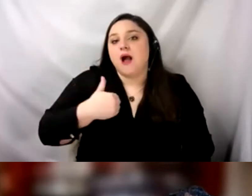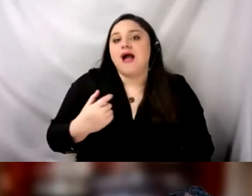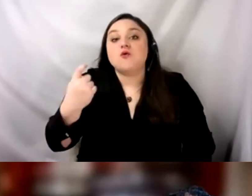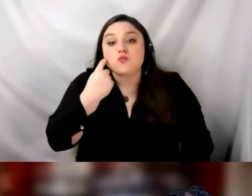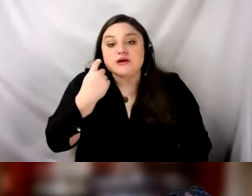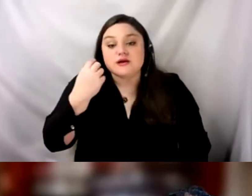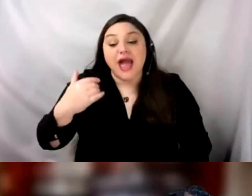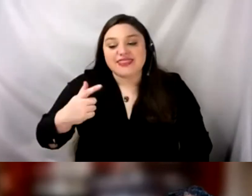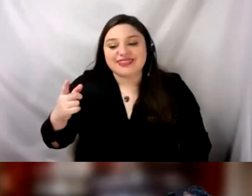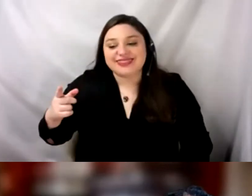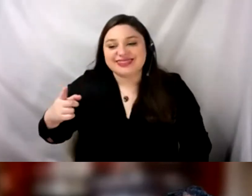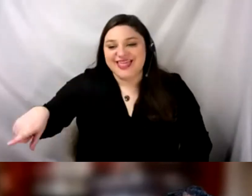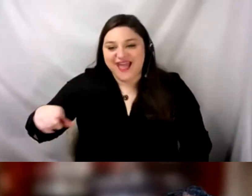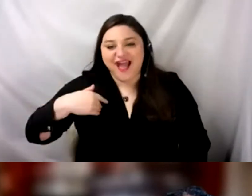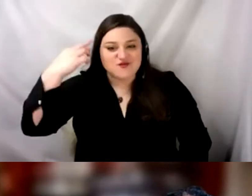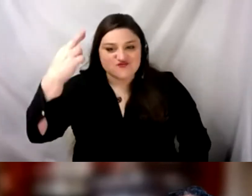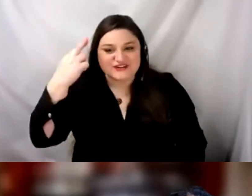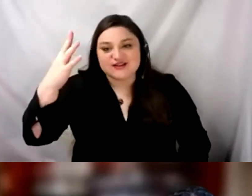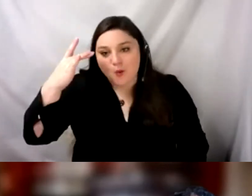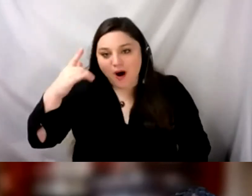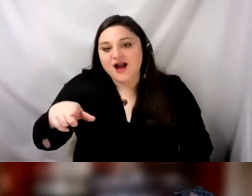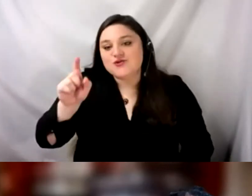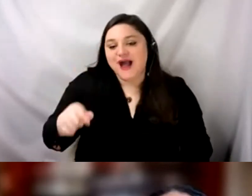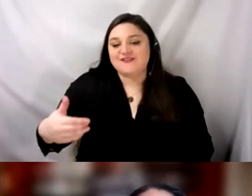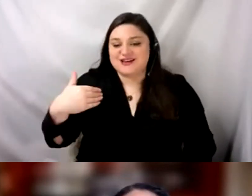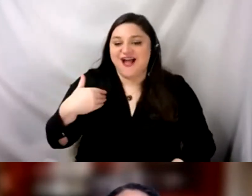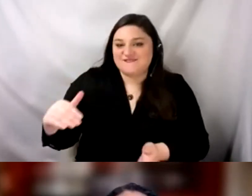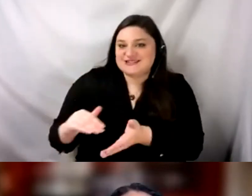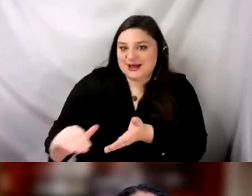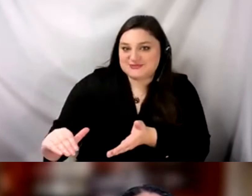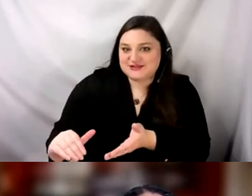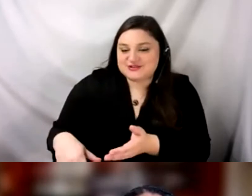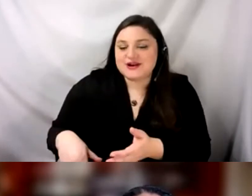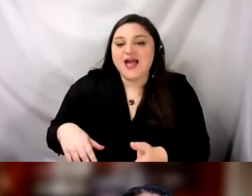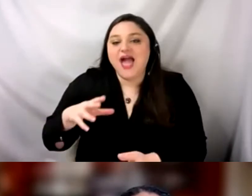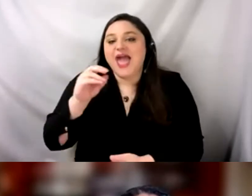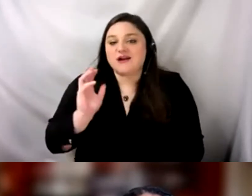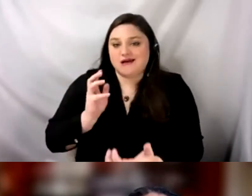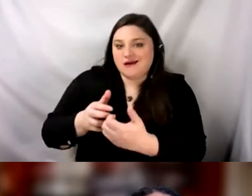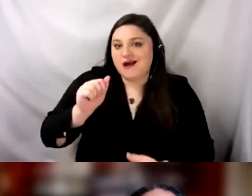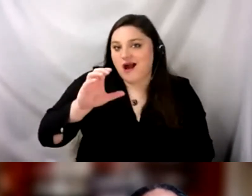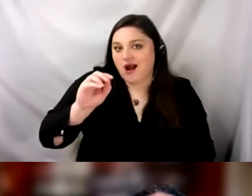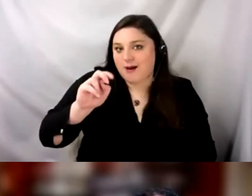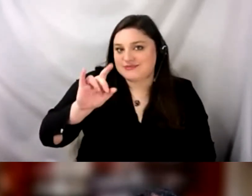the human rights commission. And then what the accommodations look like and the accommodations should